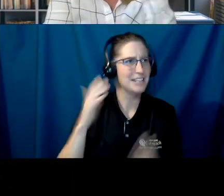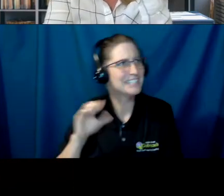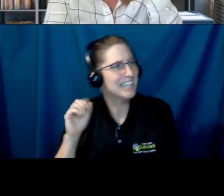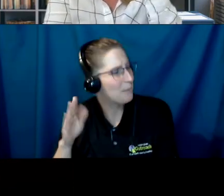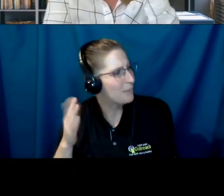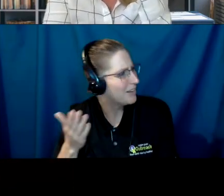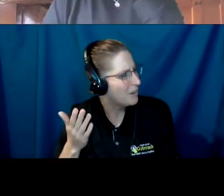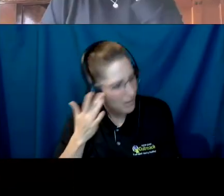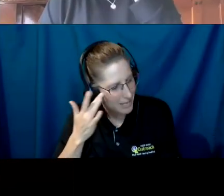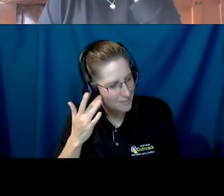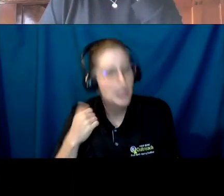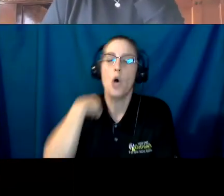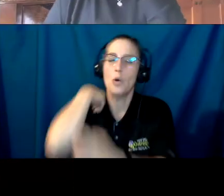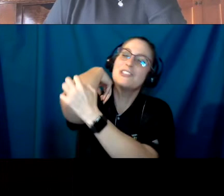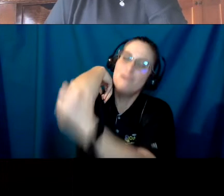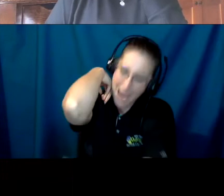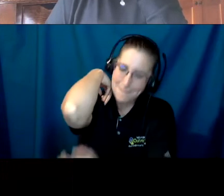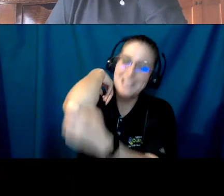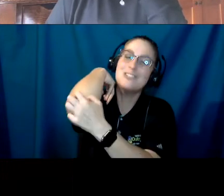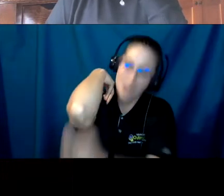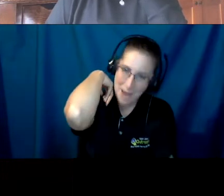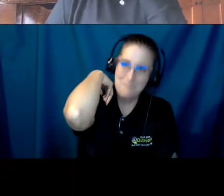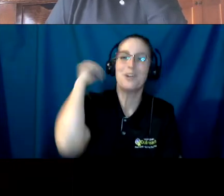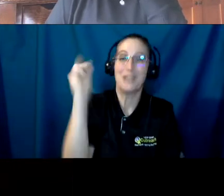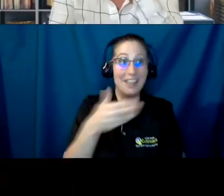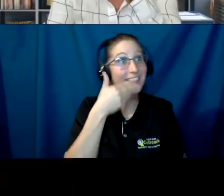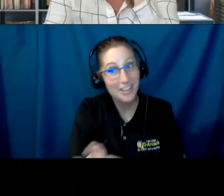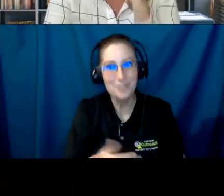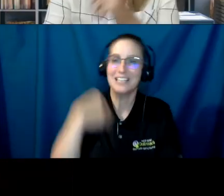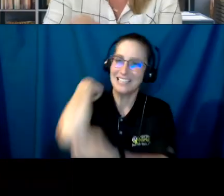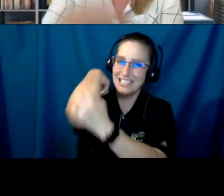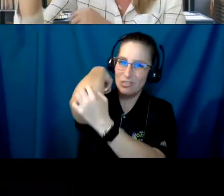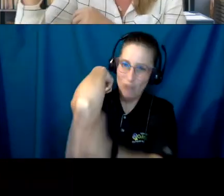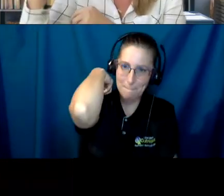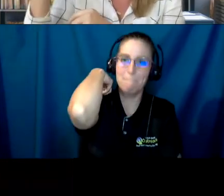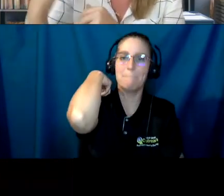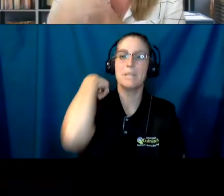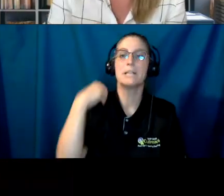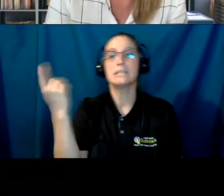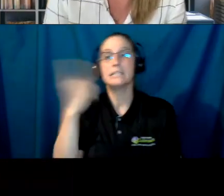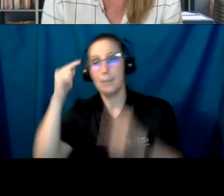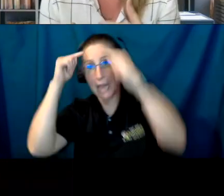Julie Maier: They scraped their elbow. Kayla Coburn: Thank you scrape. They scrape their elbow, someone had a head injury, someone